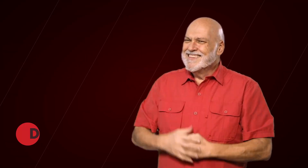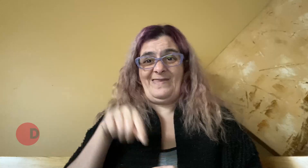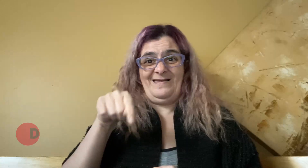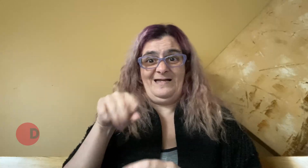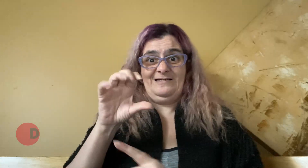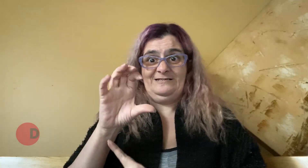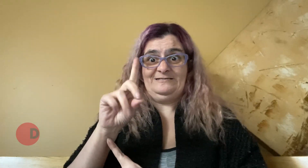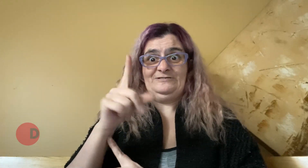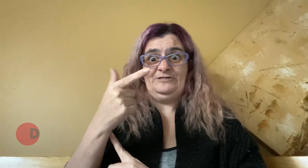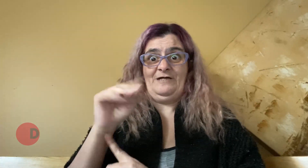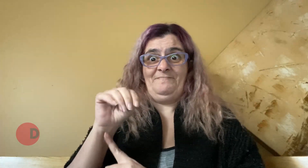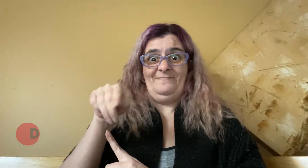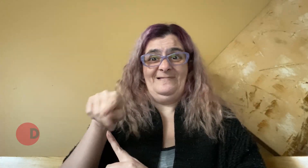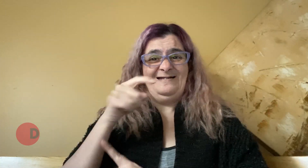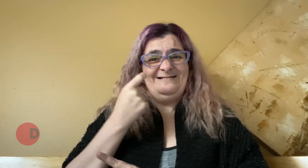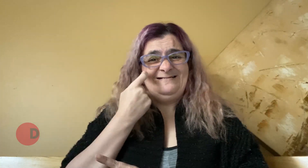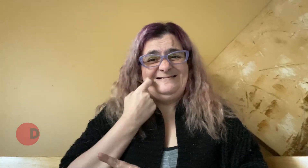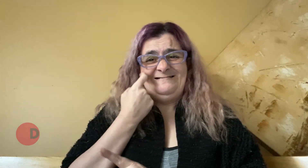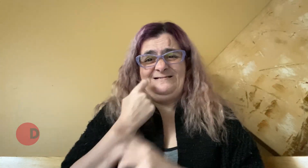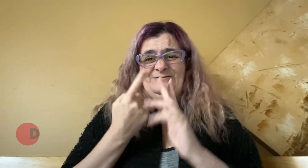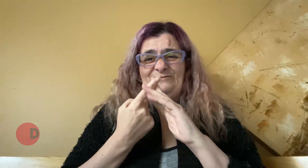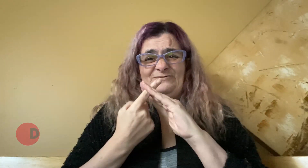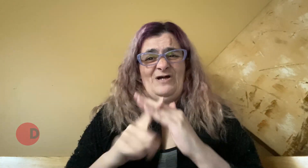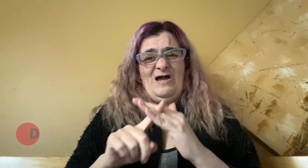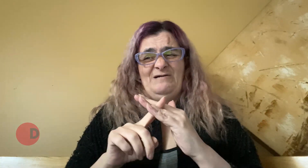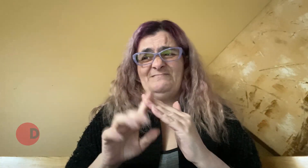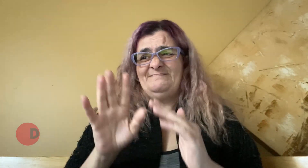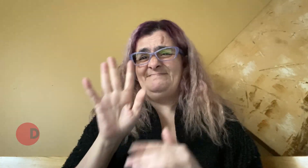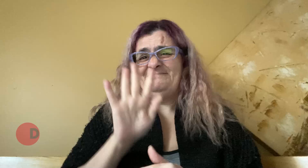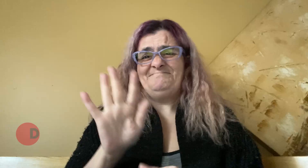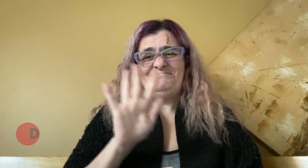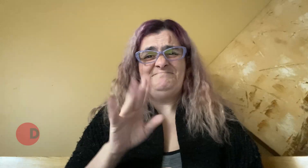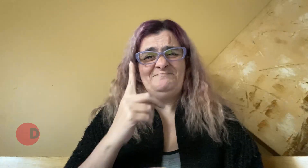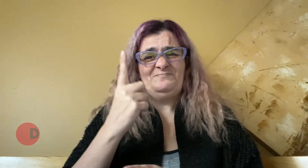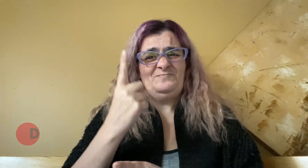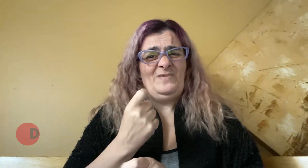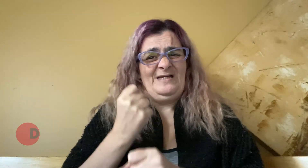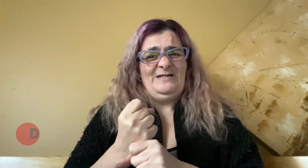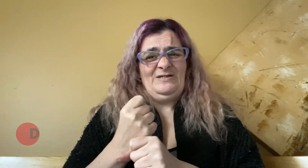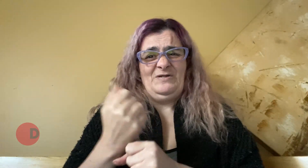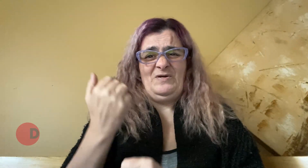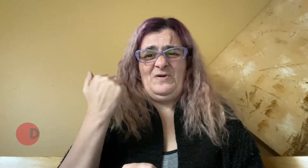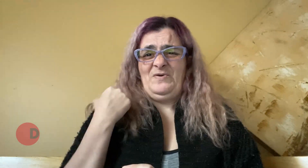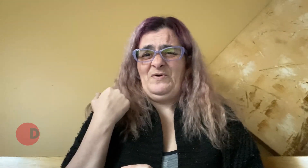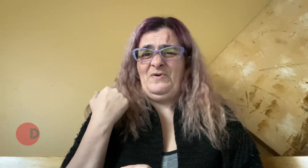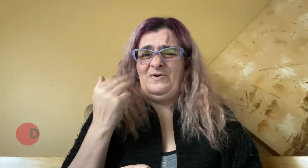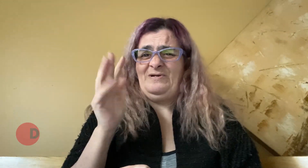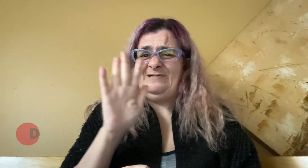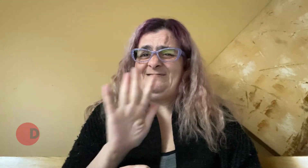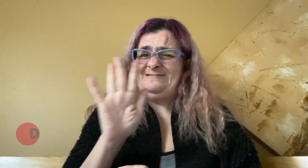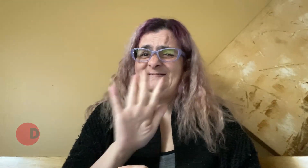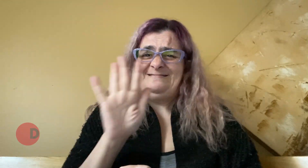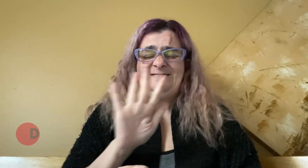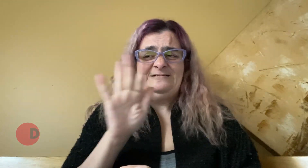[Kimberly]: This CDGM started just about one year ago. At that time,